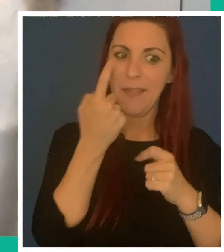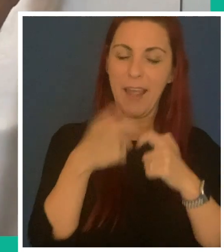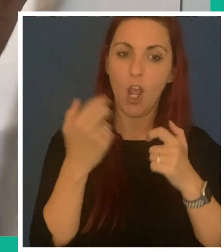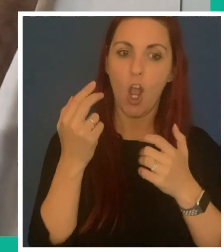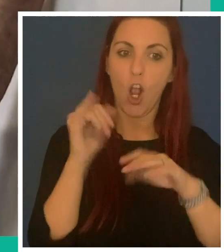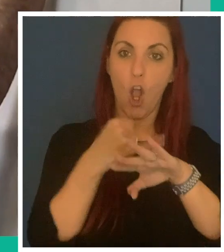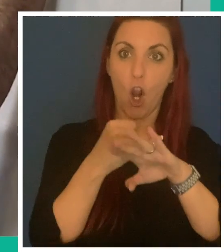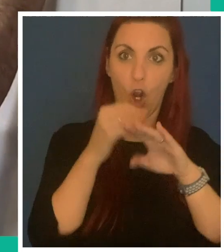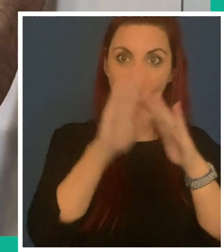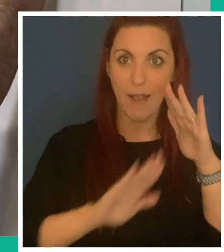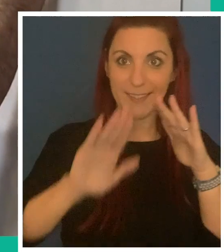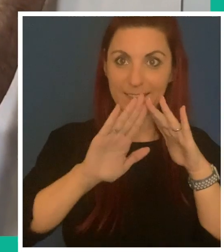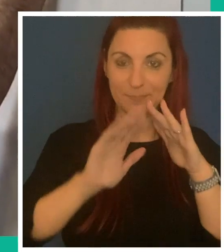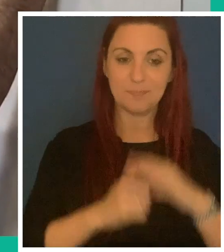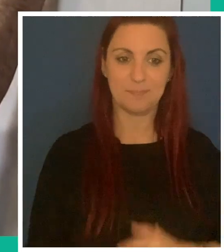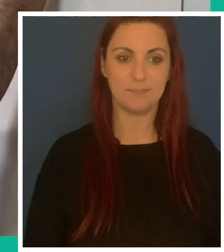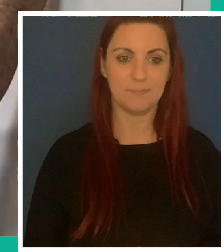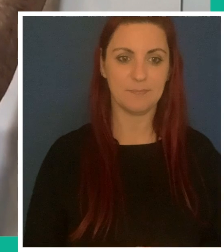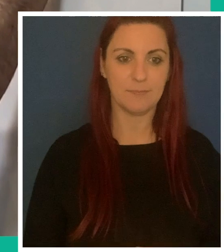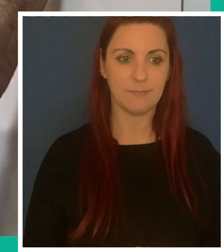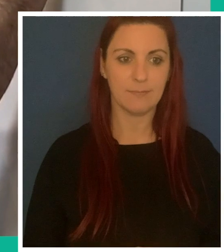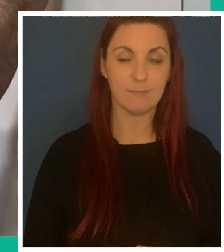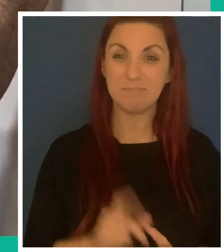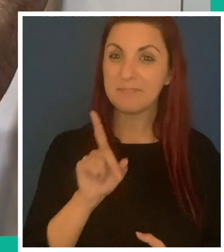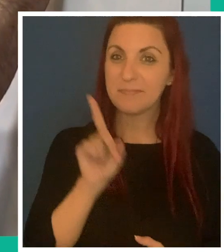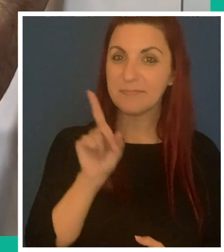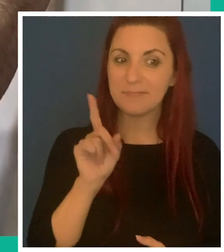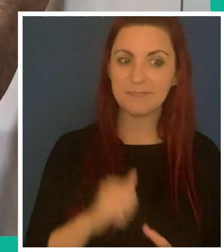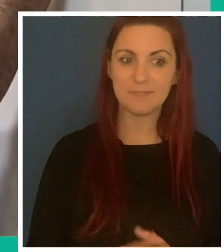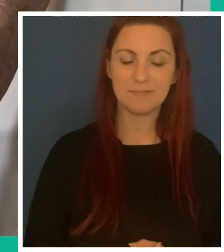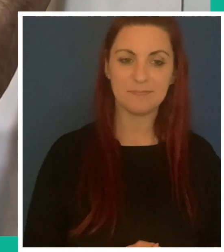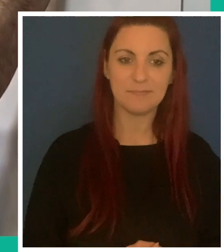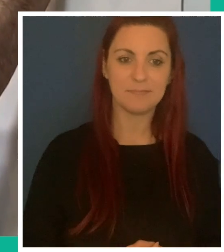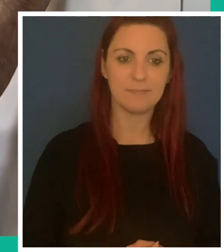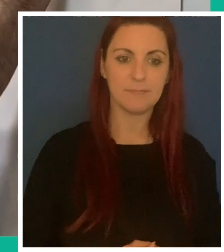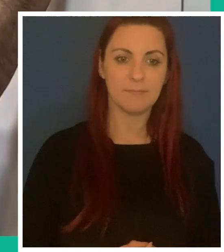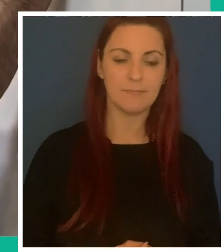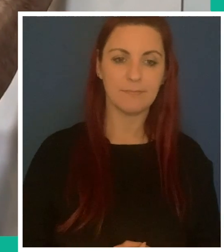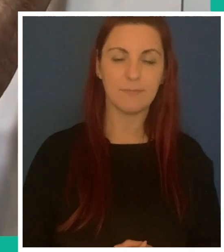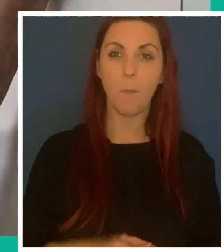the bottom area there. So just colour in here so it looks like she's a little black shiny nose and make